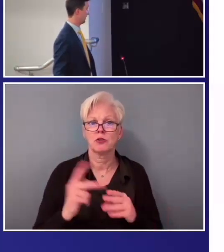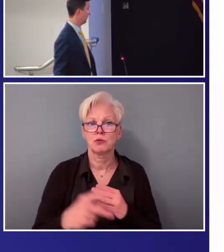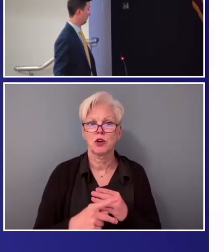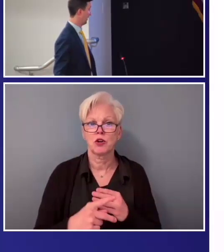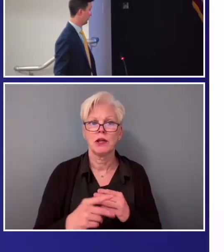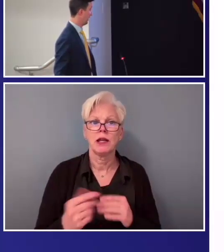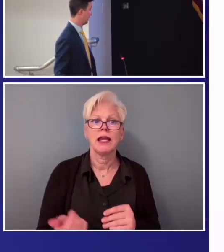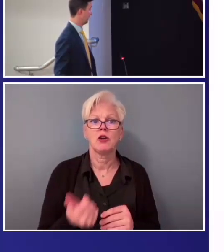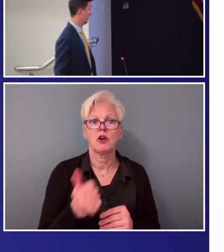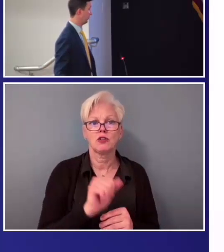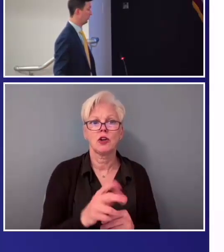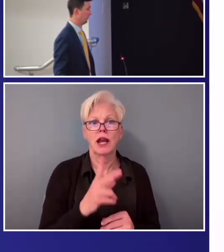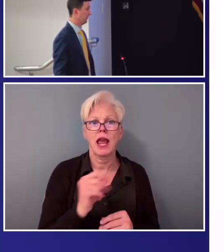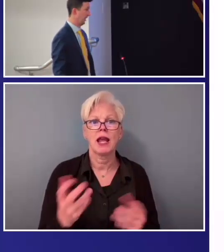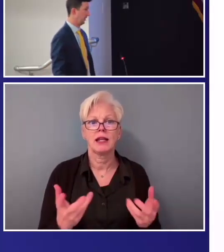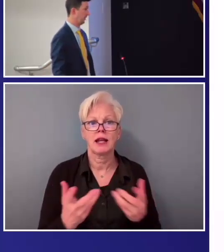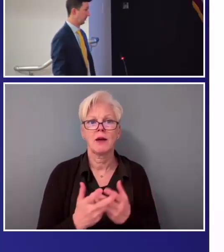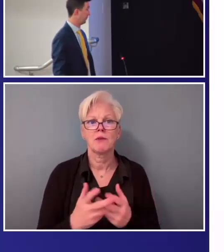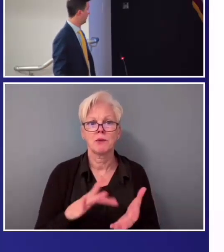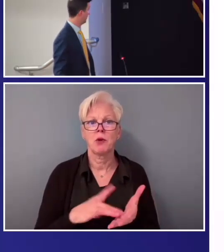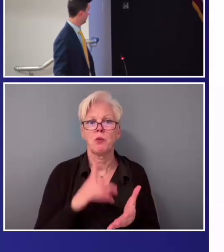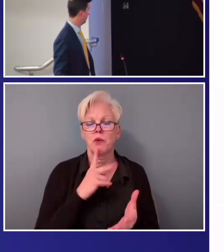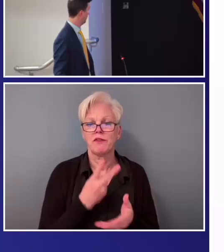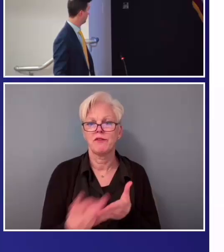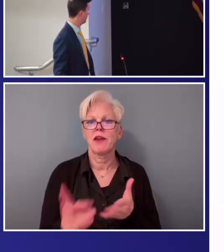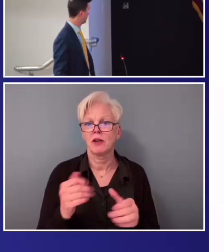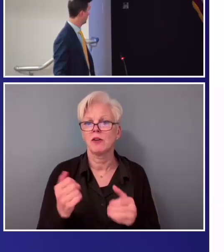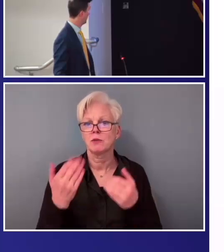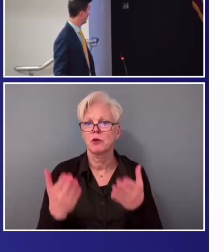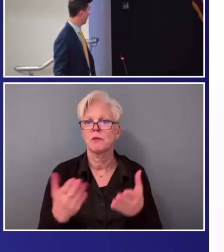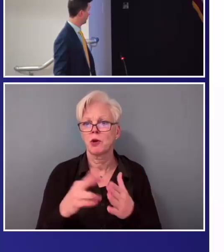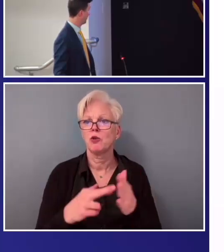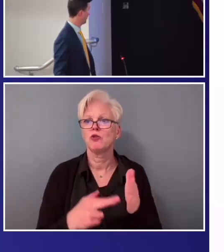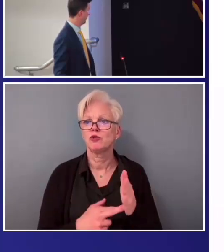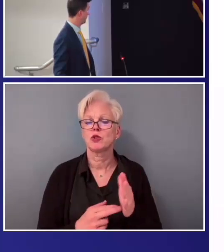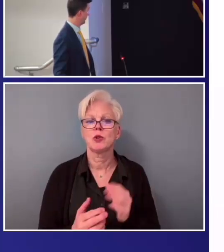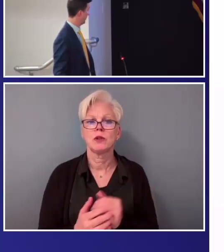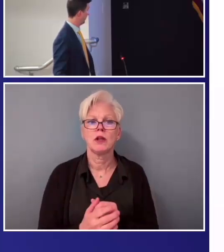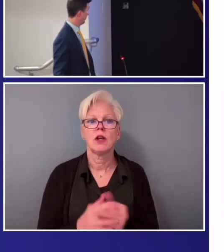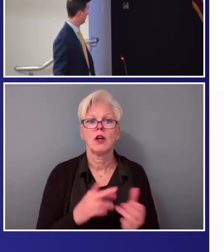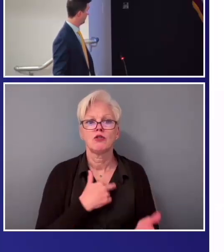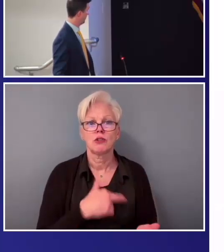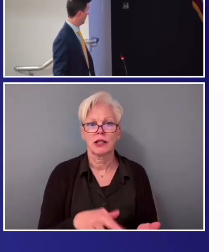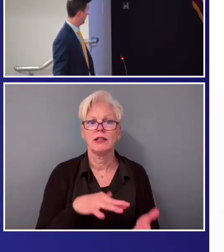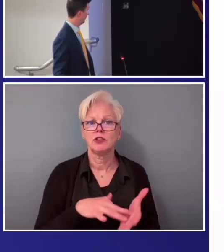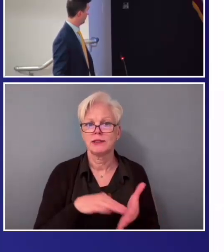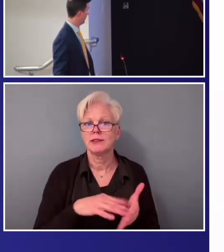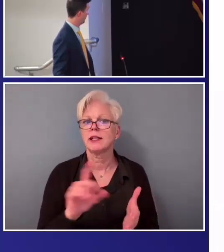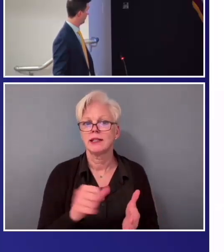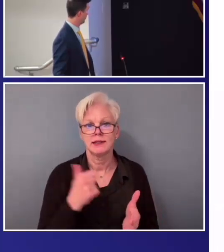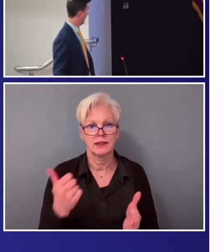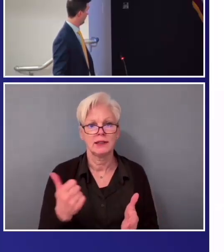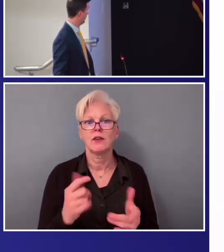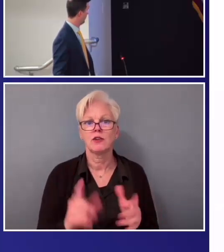and complementary medicine would fail the proposed rule. Religious studies is another shows up here as well.